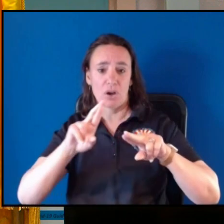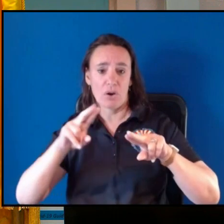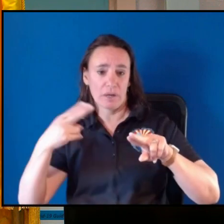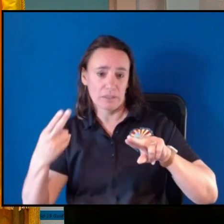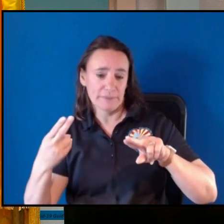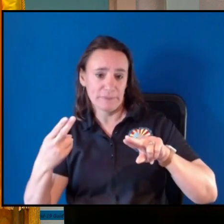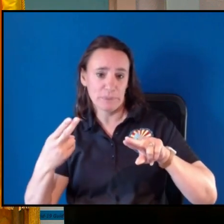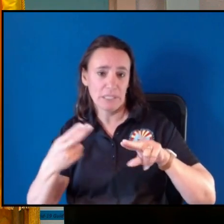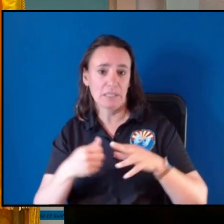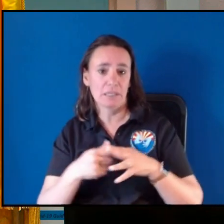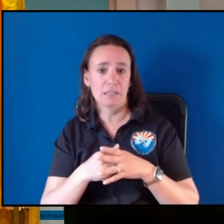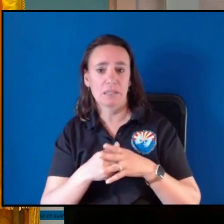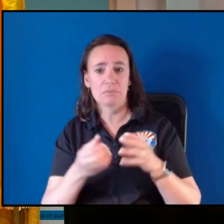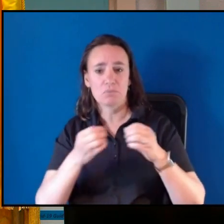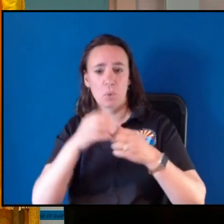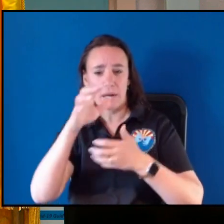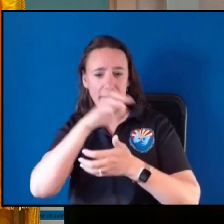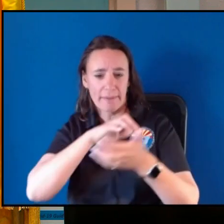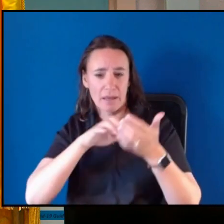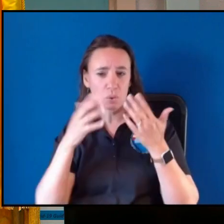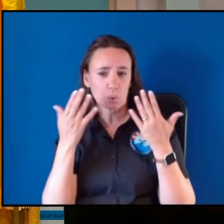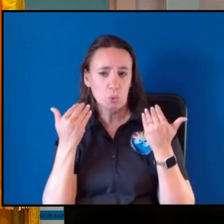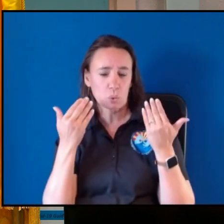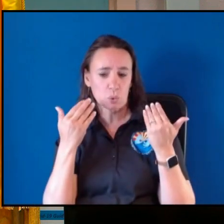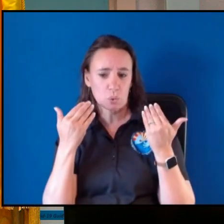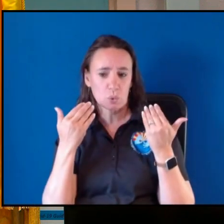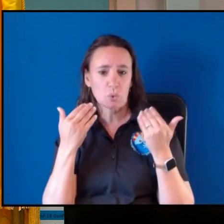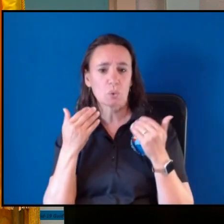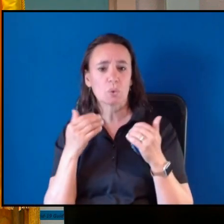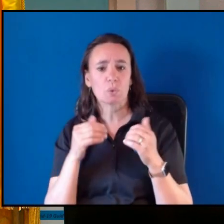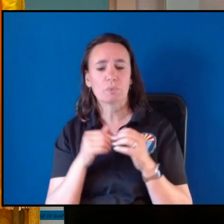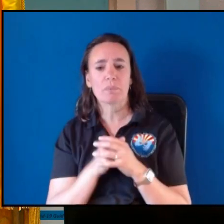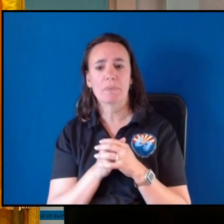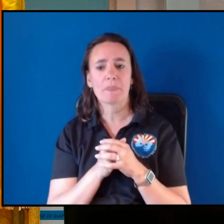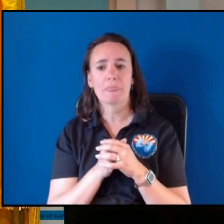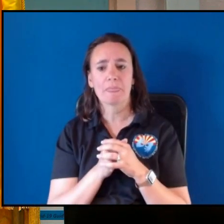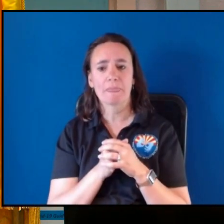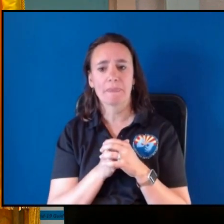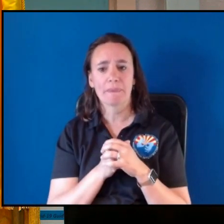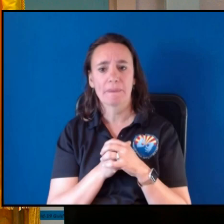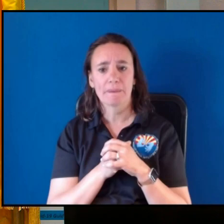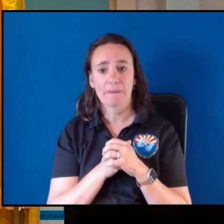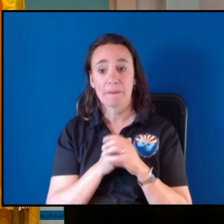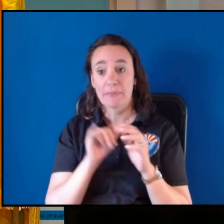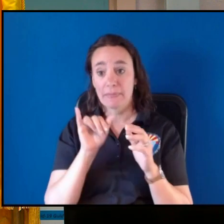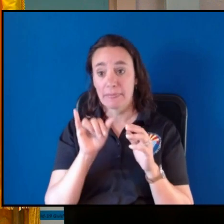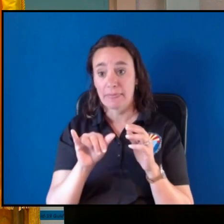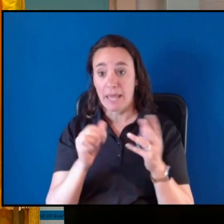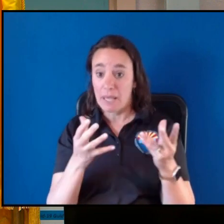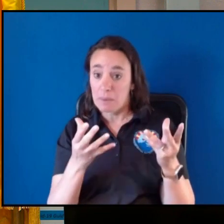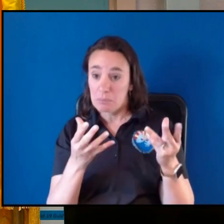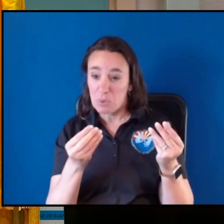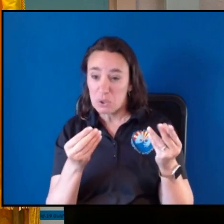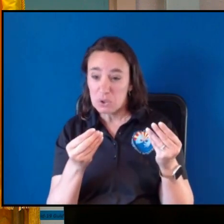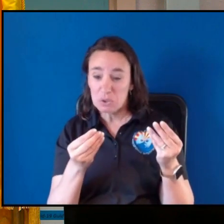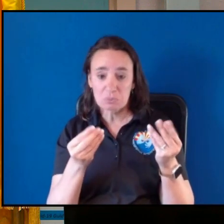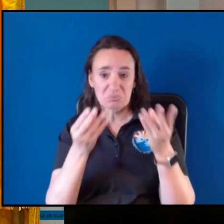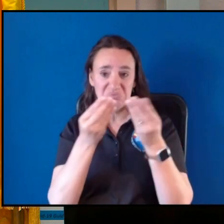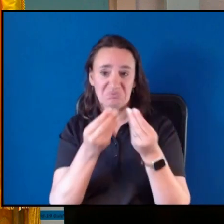cooler temperatures with that. That moisture doesn't stay around very long. We get those westerly winds come back